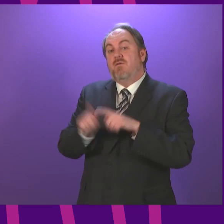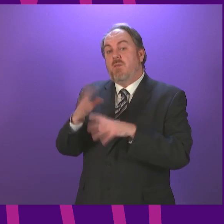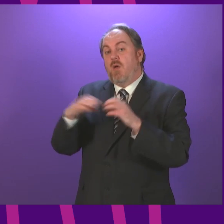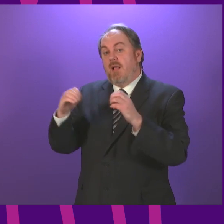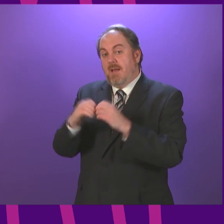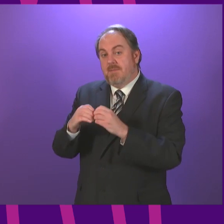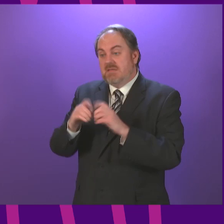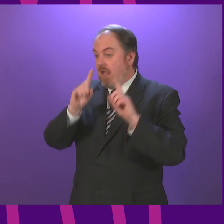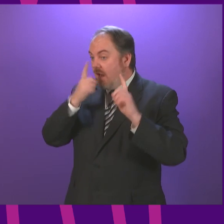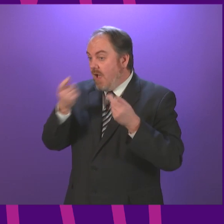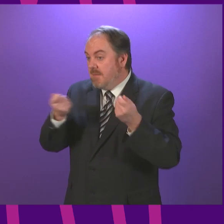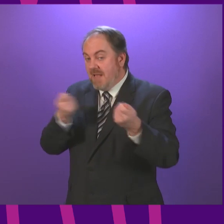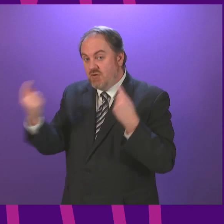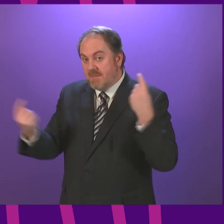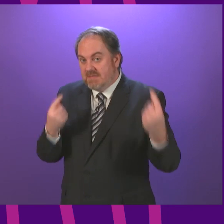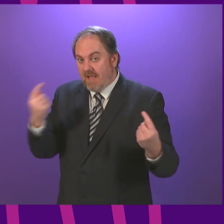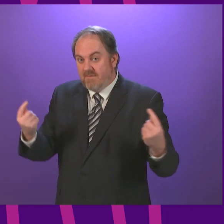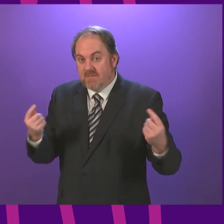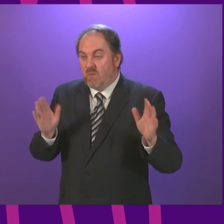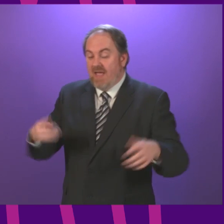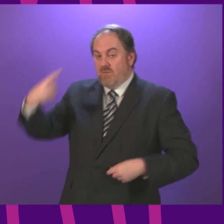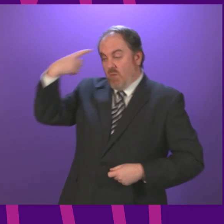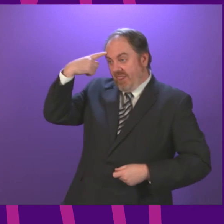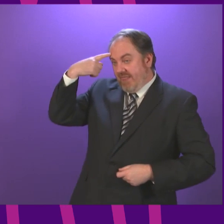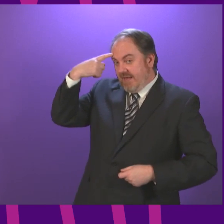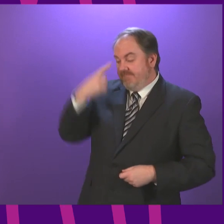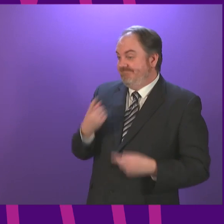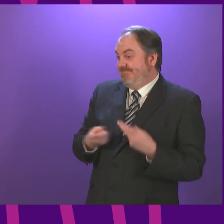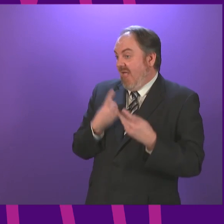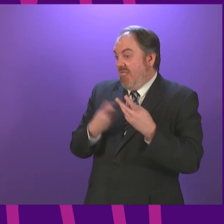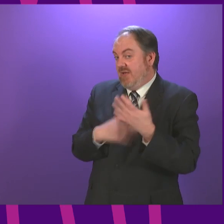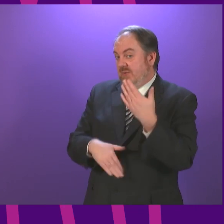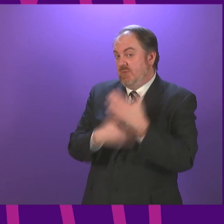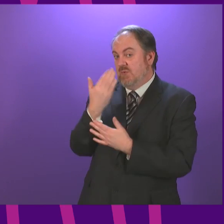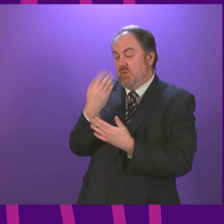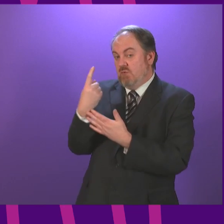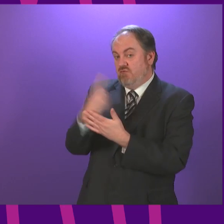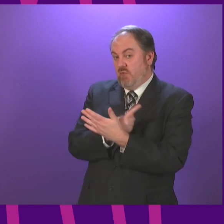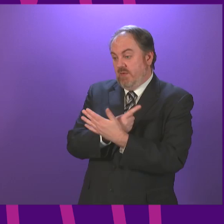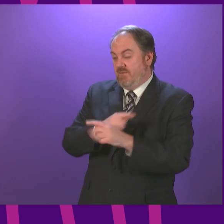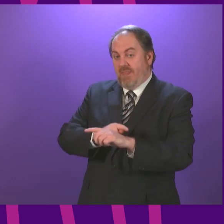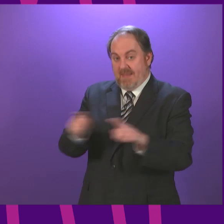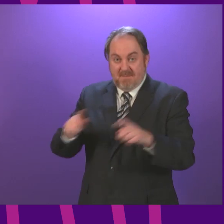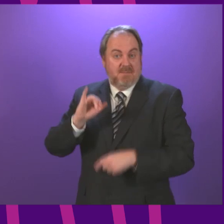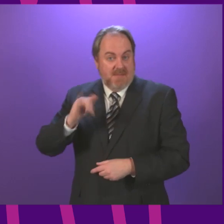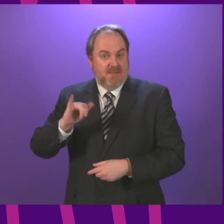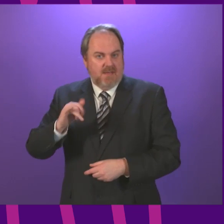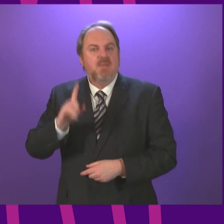we will have to consider what our future options are. However, my answer to the question is yes: I will be taking that conversation forward in the coming days with Police Scotland,